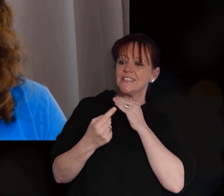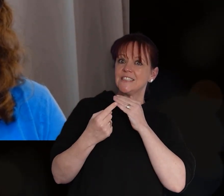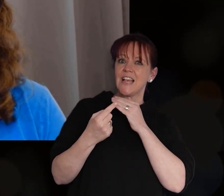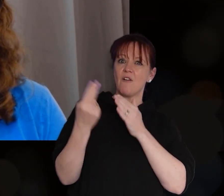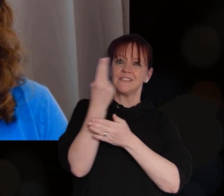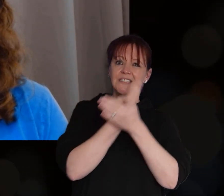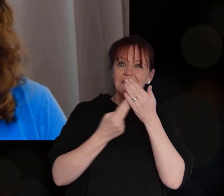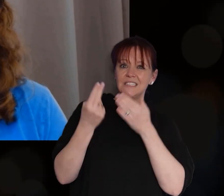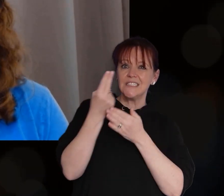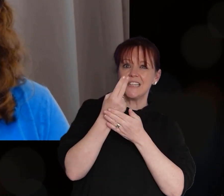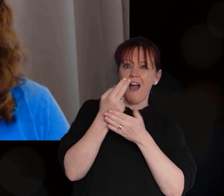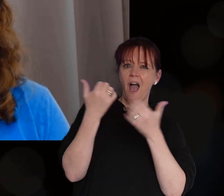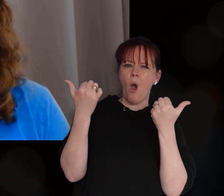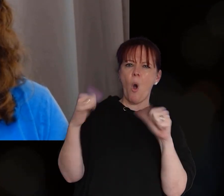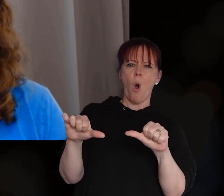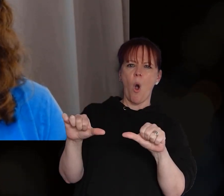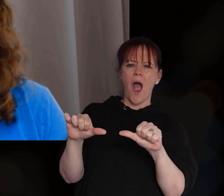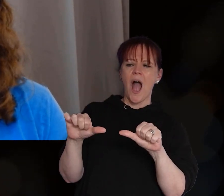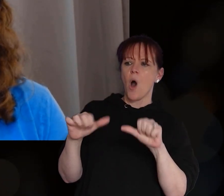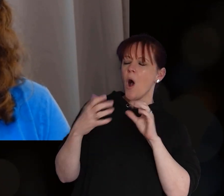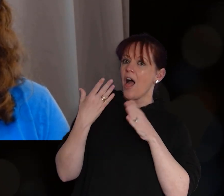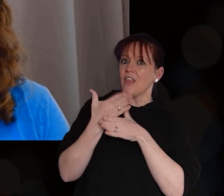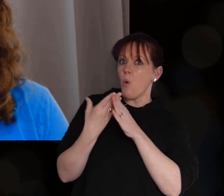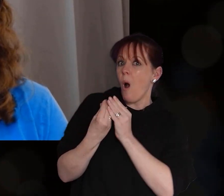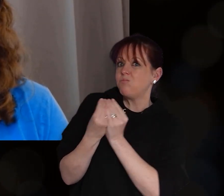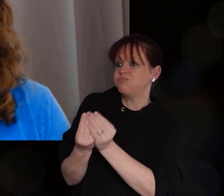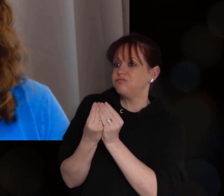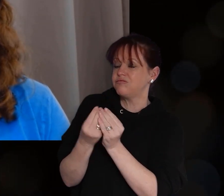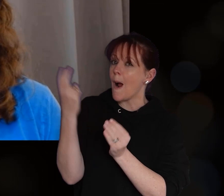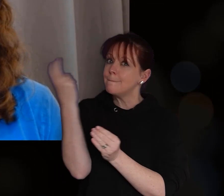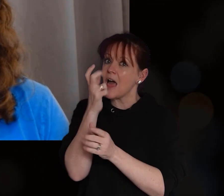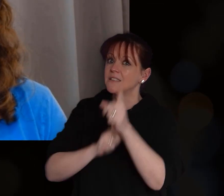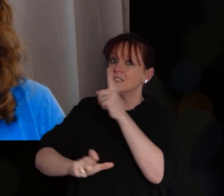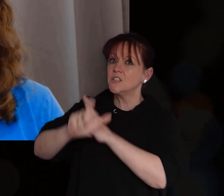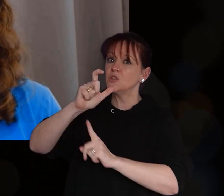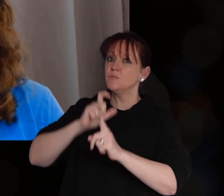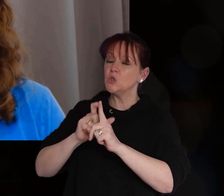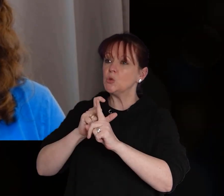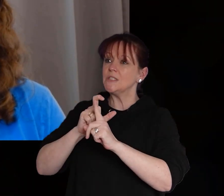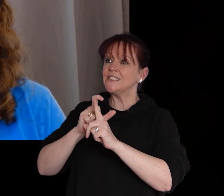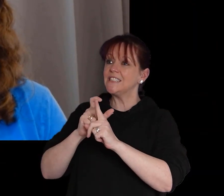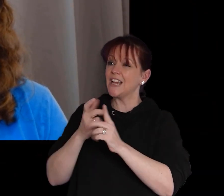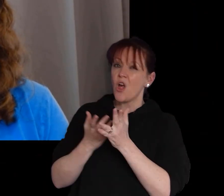involving blind users in a co-design approach, iteratively, both before and after implementation.